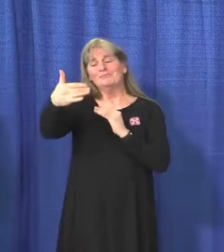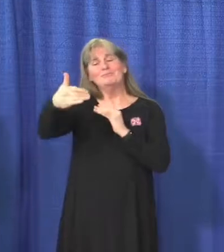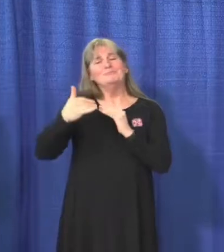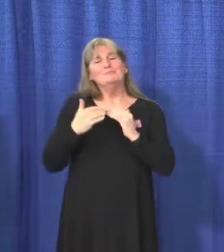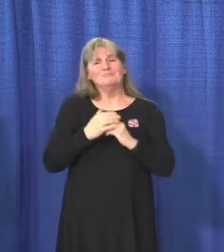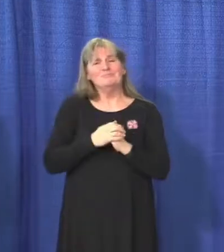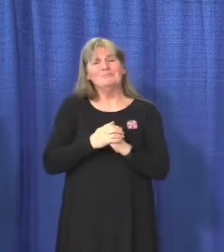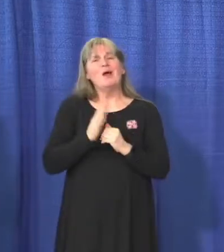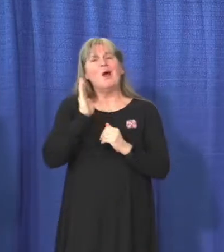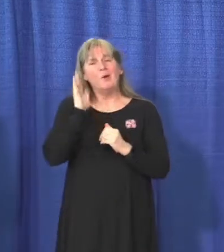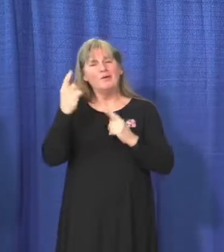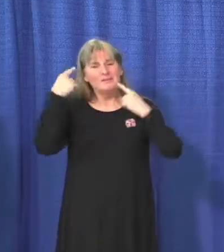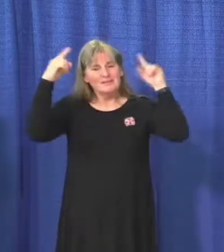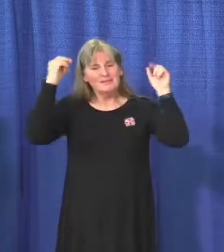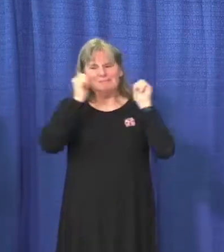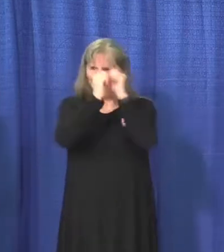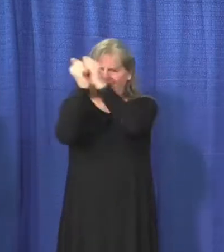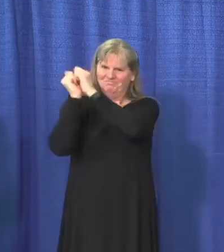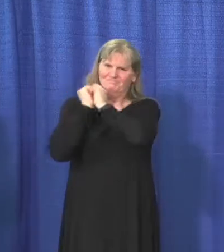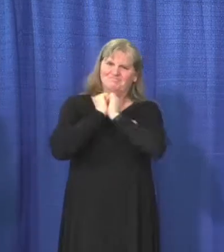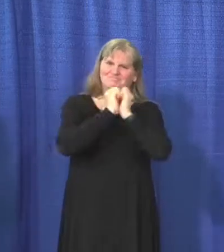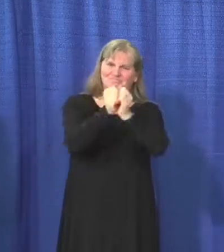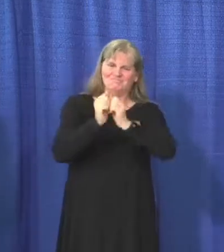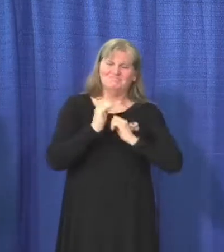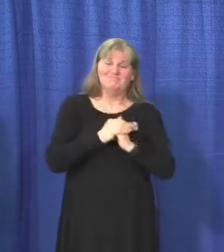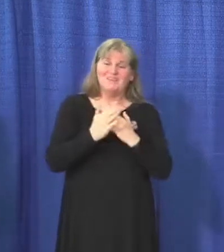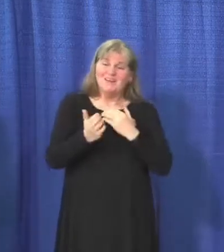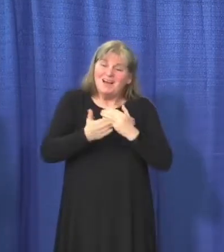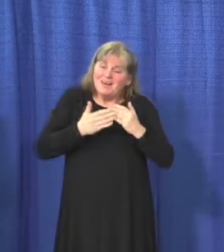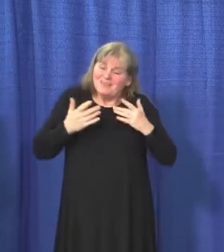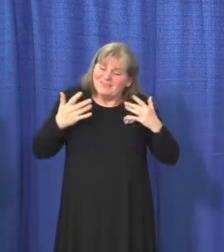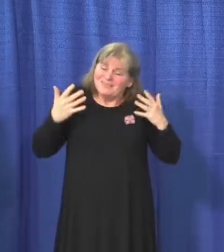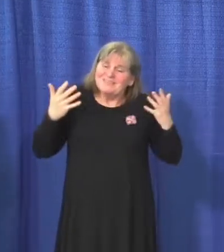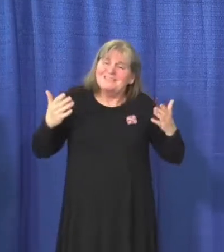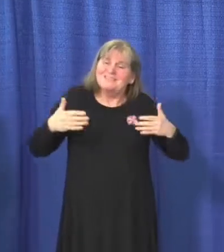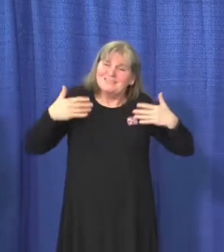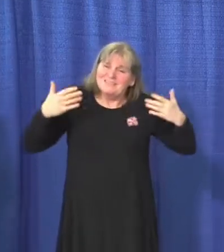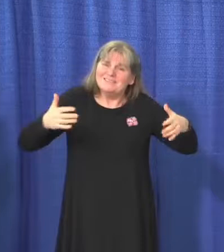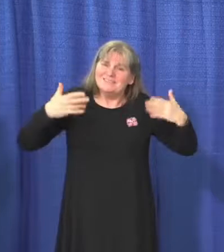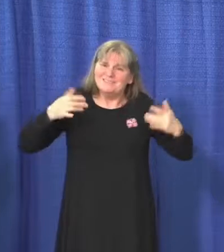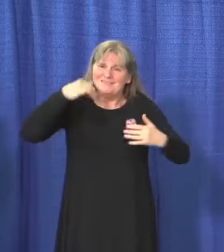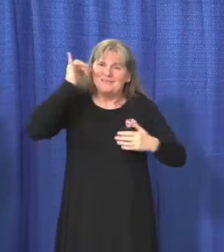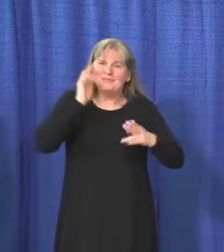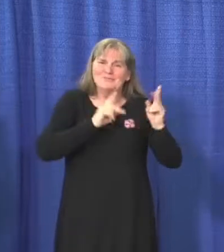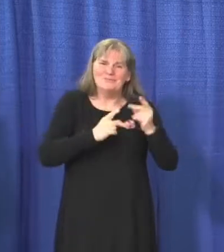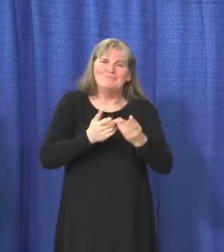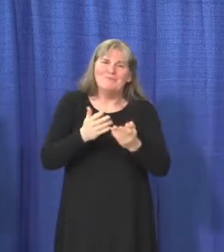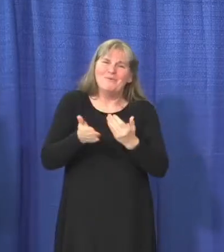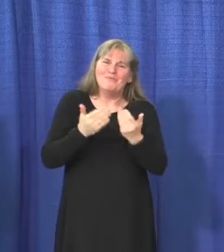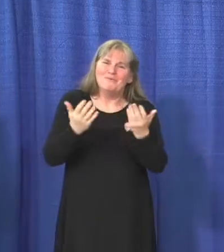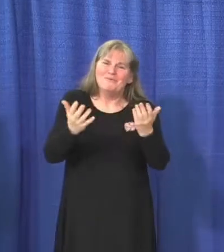We are almost there, I want to